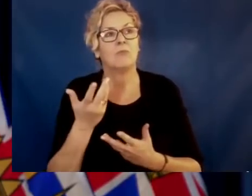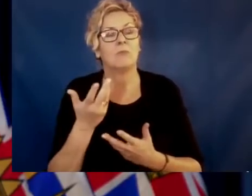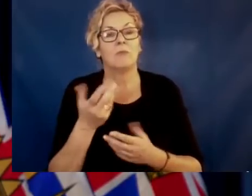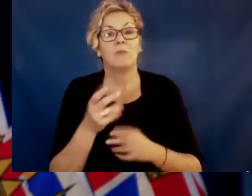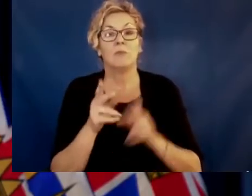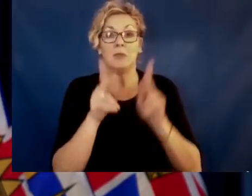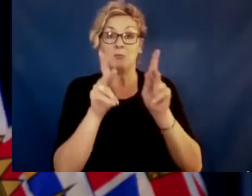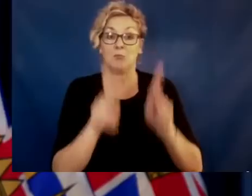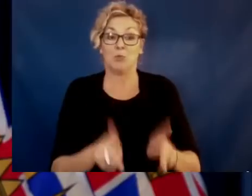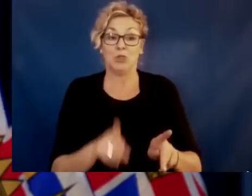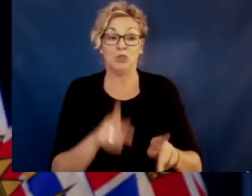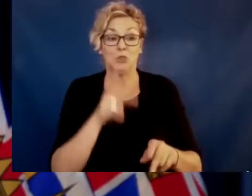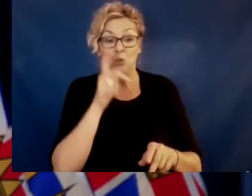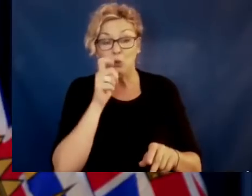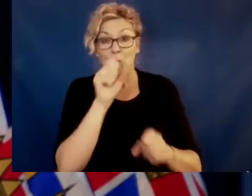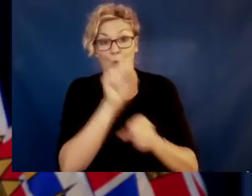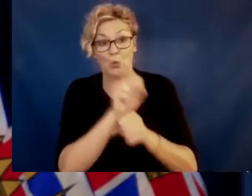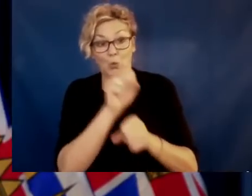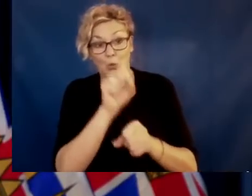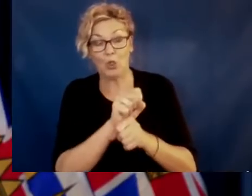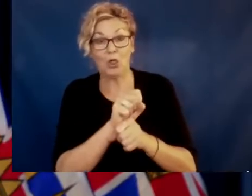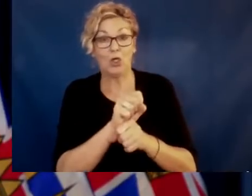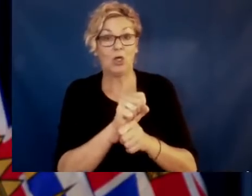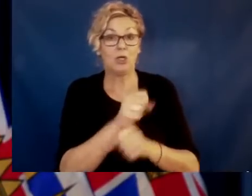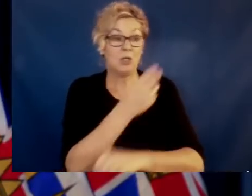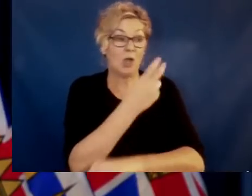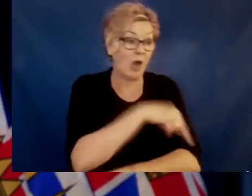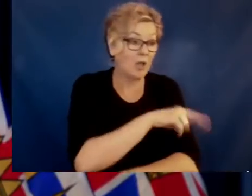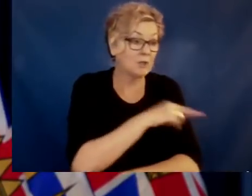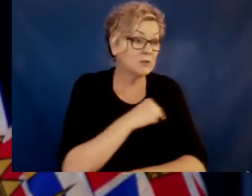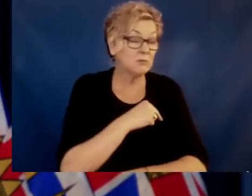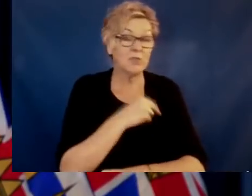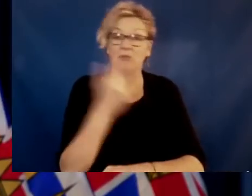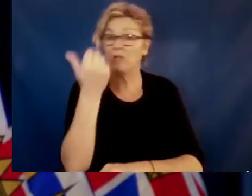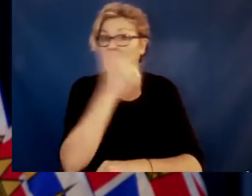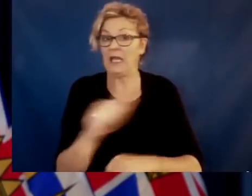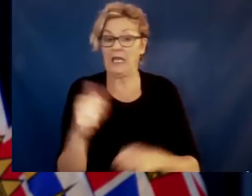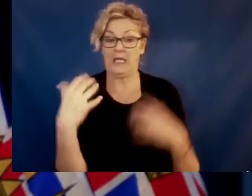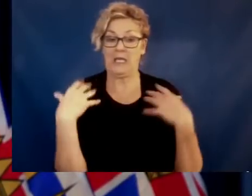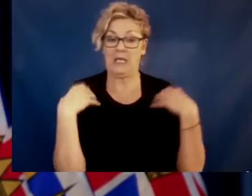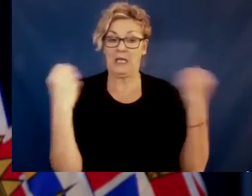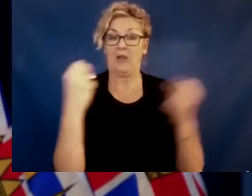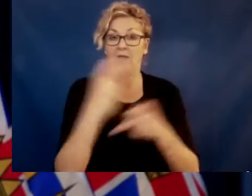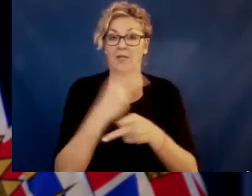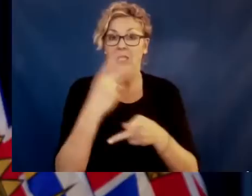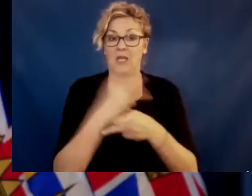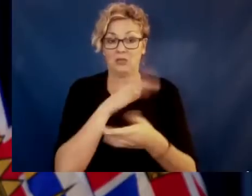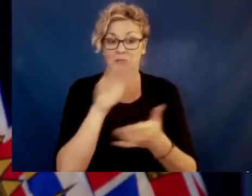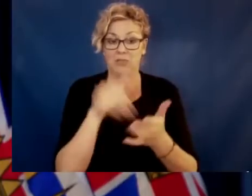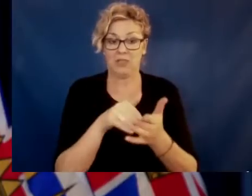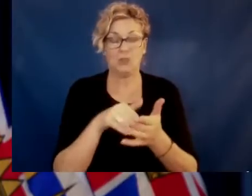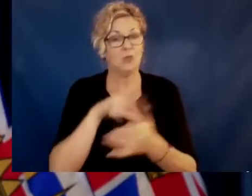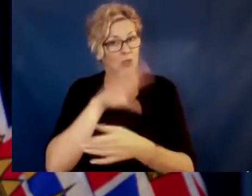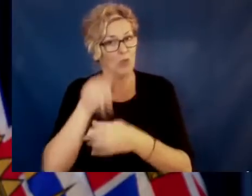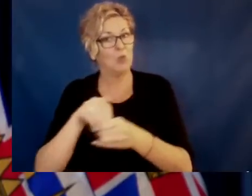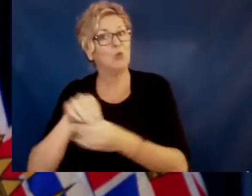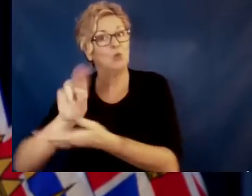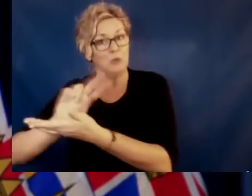worker in our broad definition. So these people who work in the kitchen at Lions Gate Hospital or any